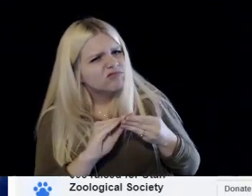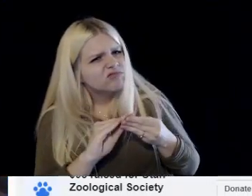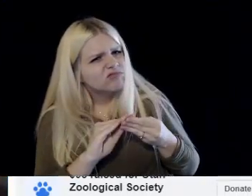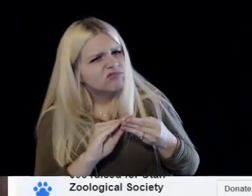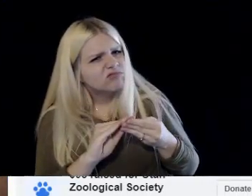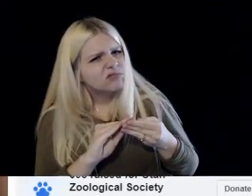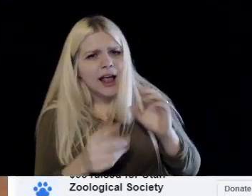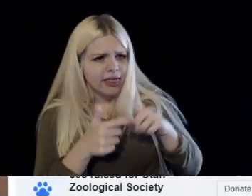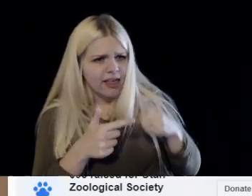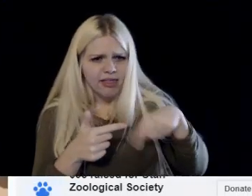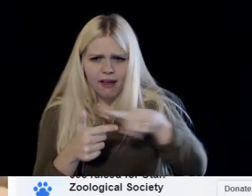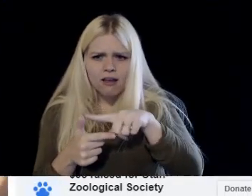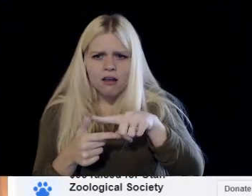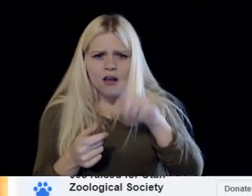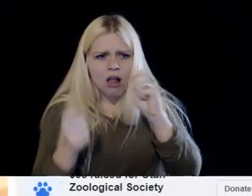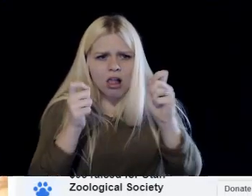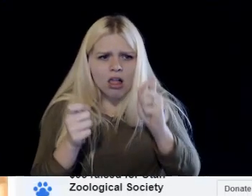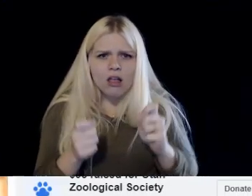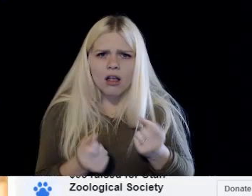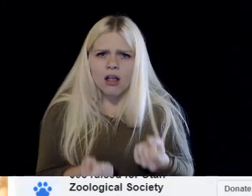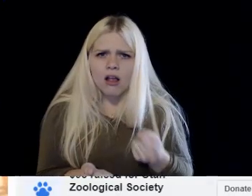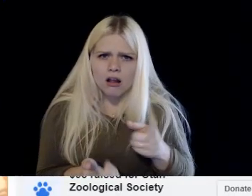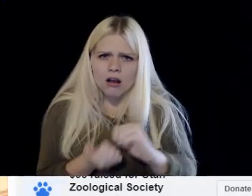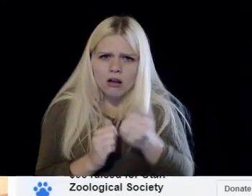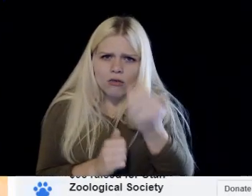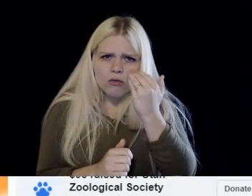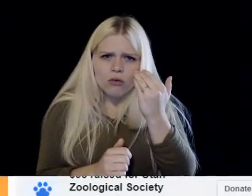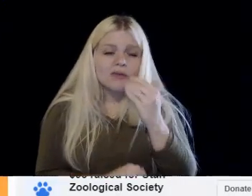Michelle: They'll be going on this for an hour or two. Erica: Oh, okay.